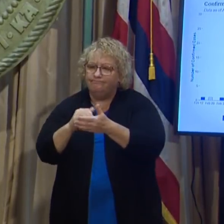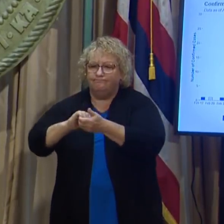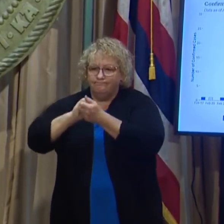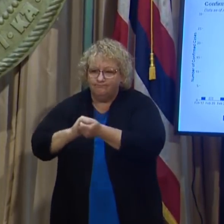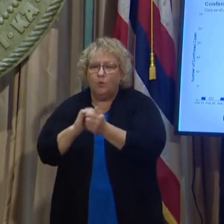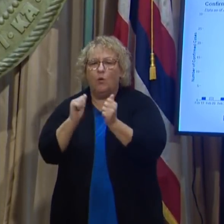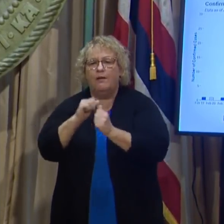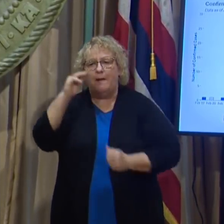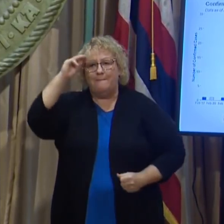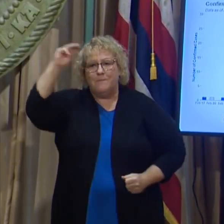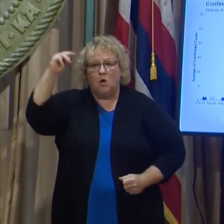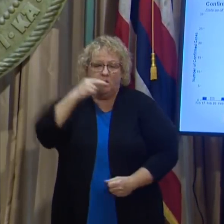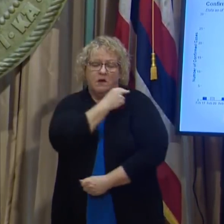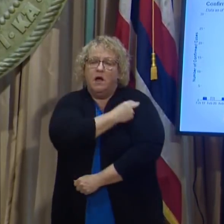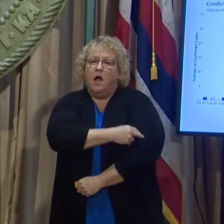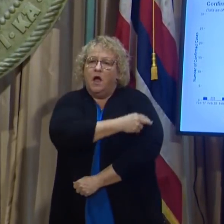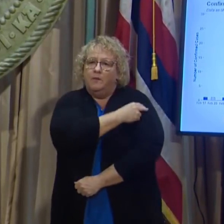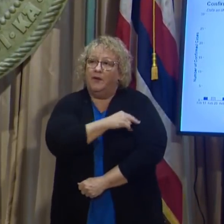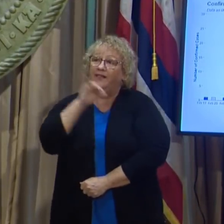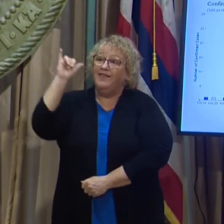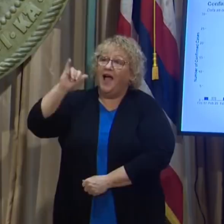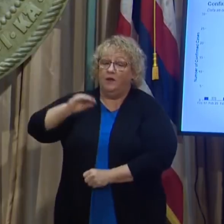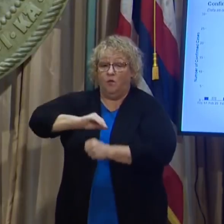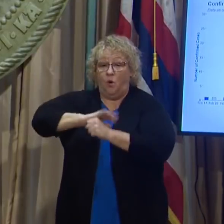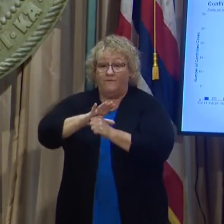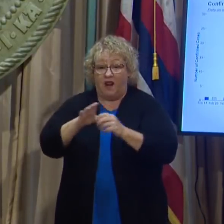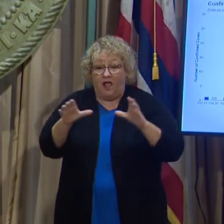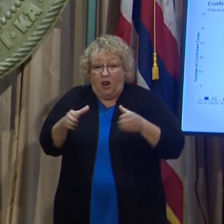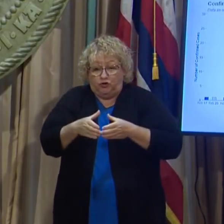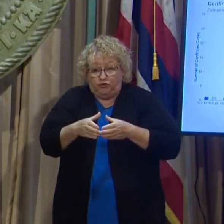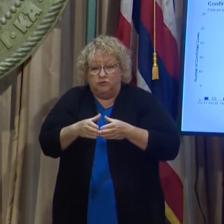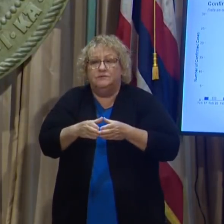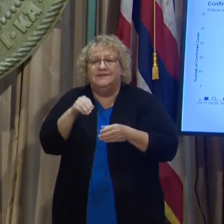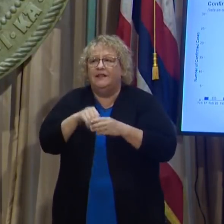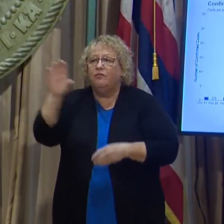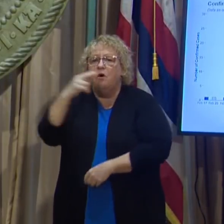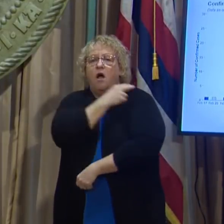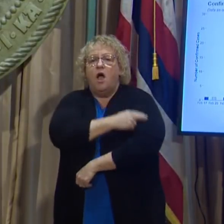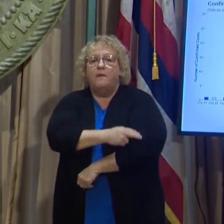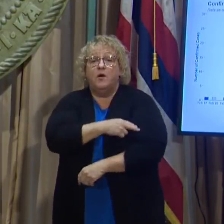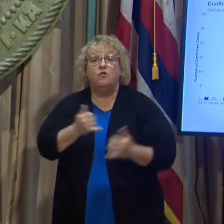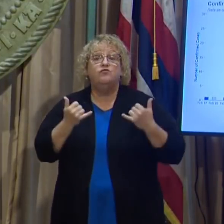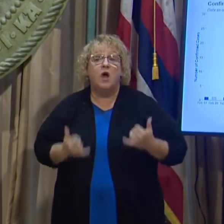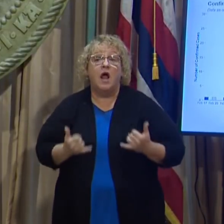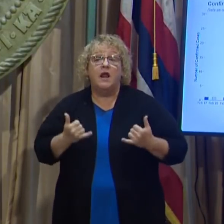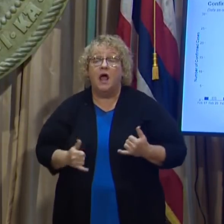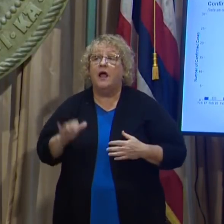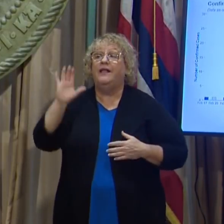THE DEPARTMENT OF HEALTH CONTINUES TO WORK CLOSELY WITH THE CLUSTER OF CASES IDENTIFIED